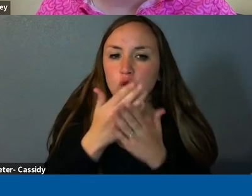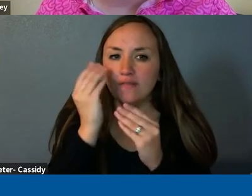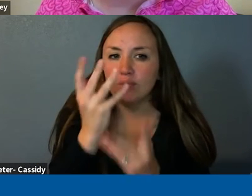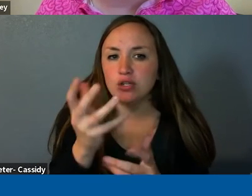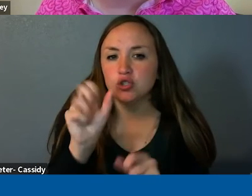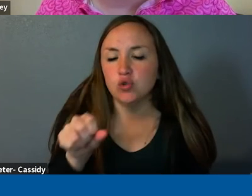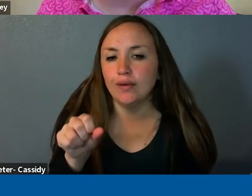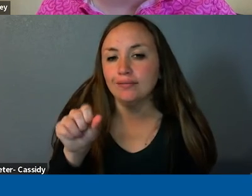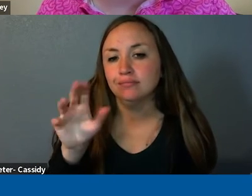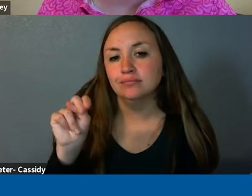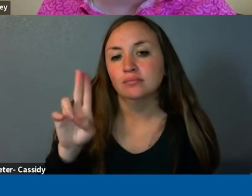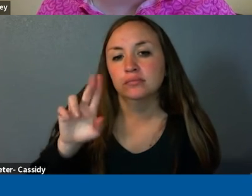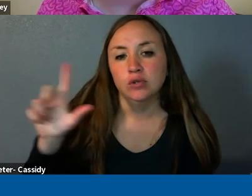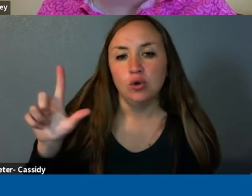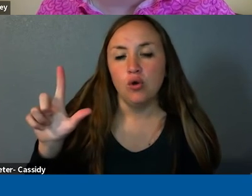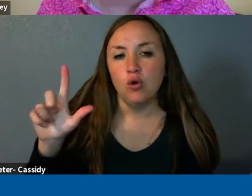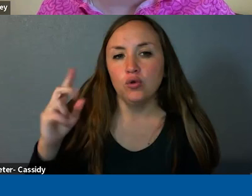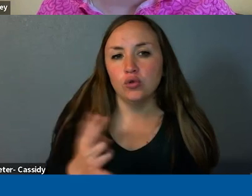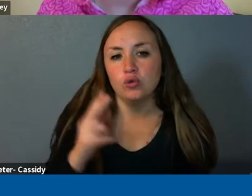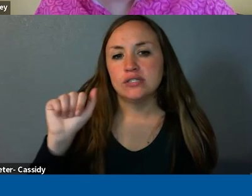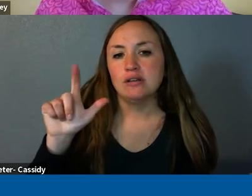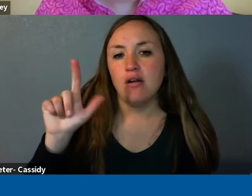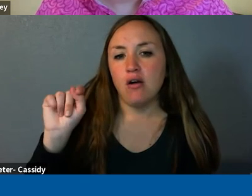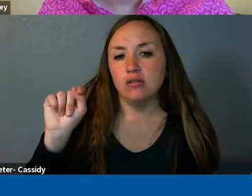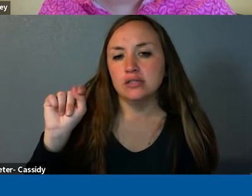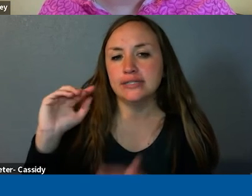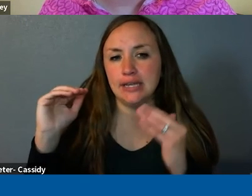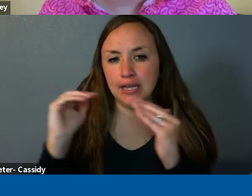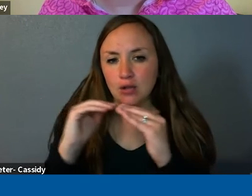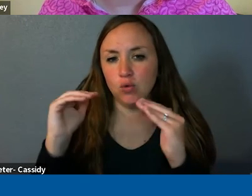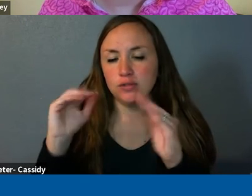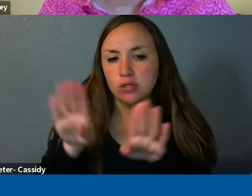by using alt equals open, double quotes,